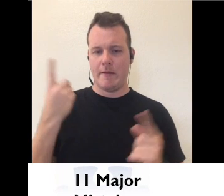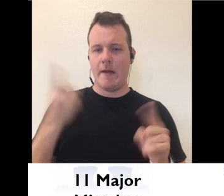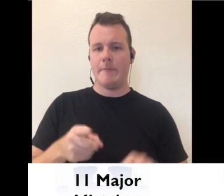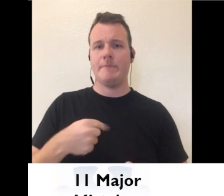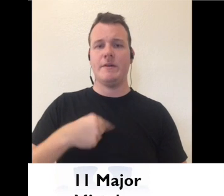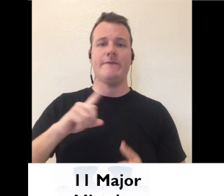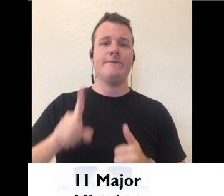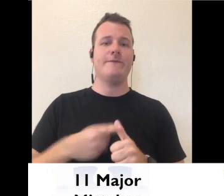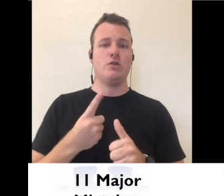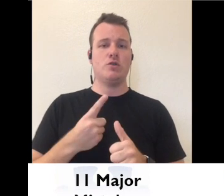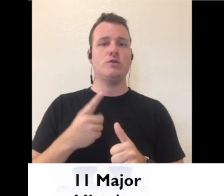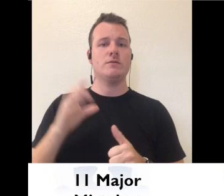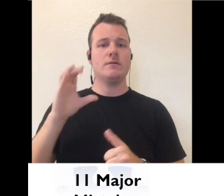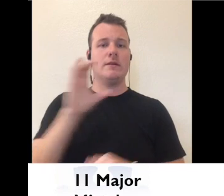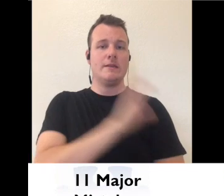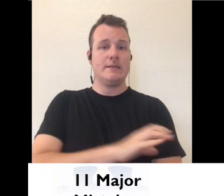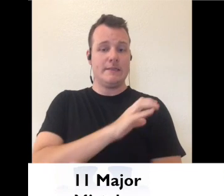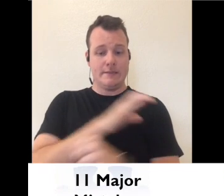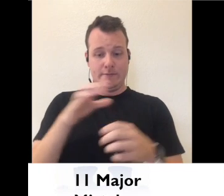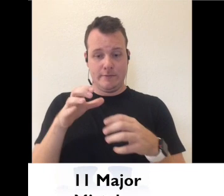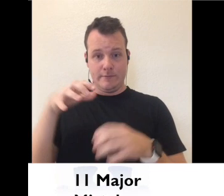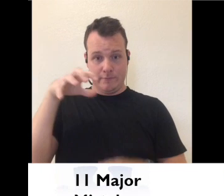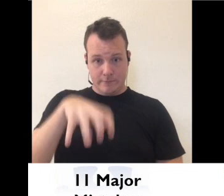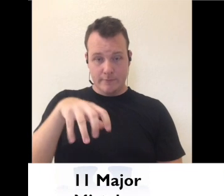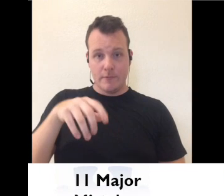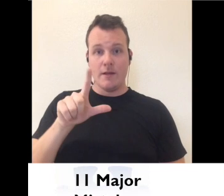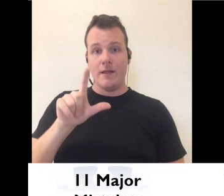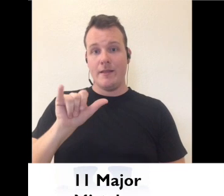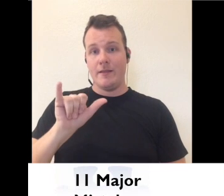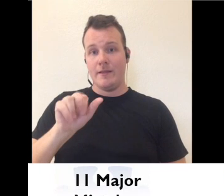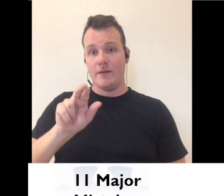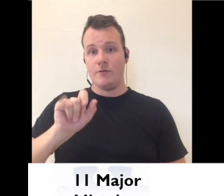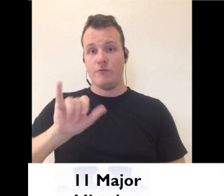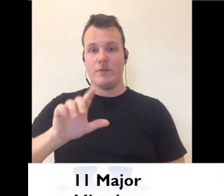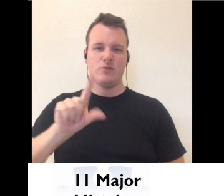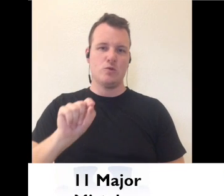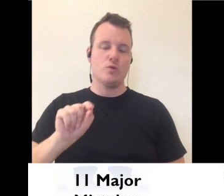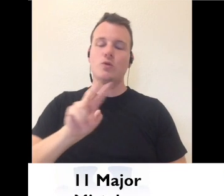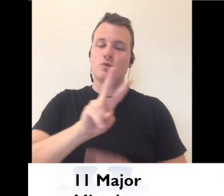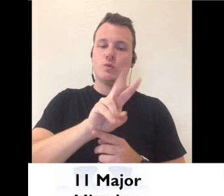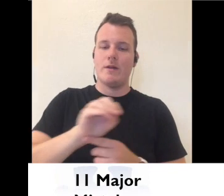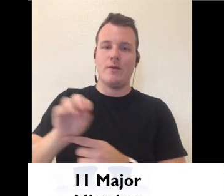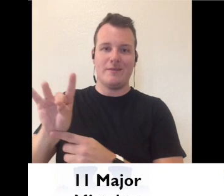ones into the marketplace, into our market, with lyric in 2008. Now that lasts.